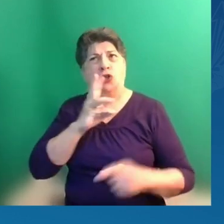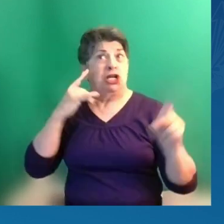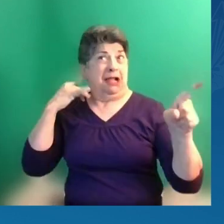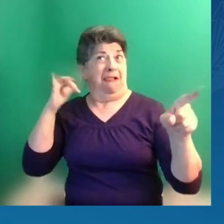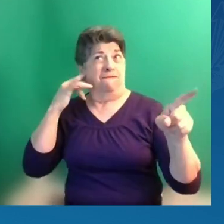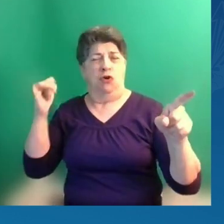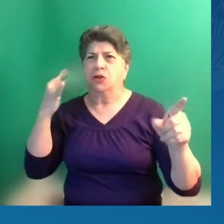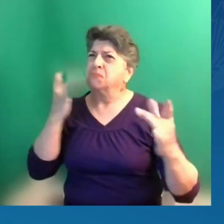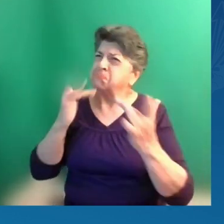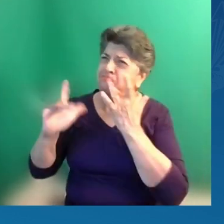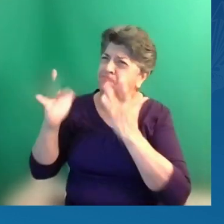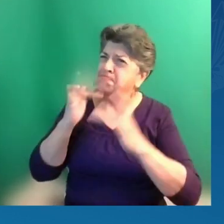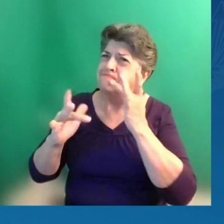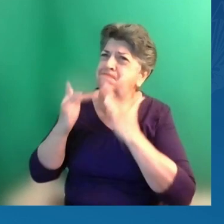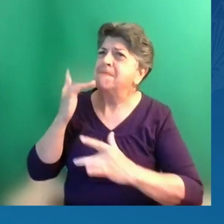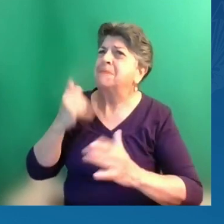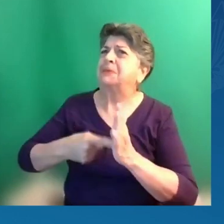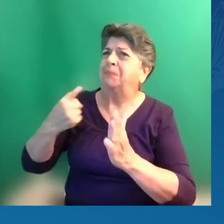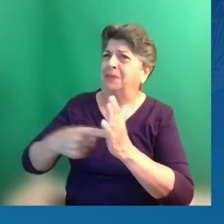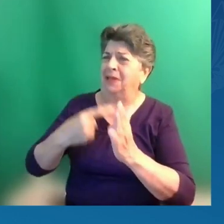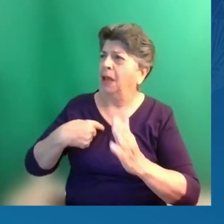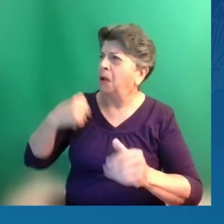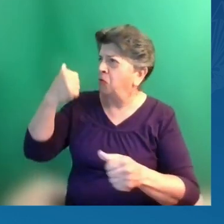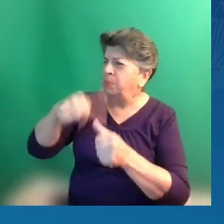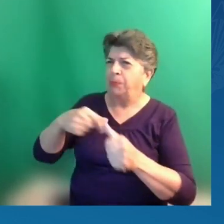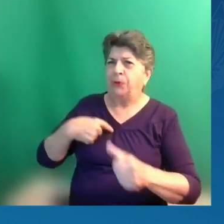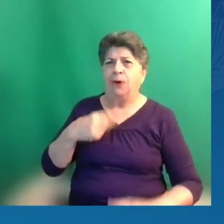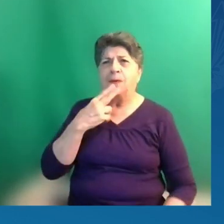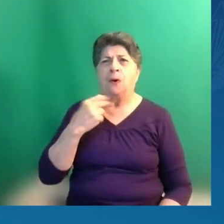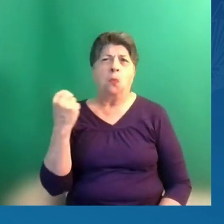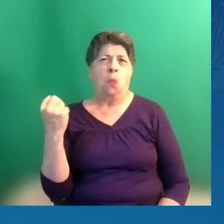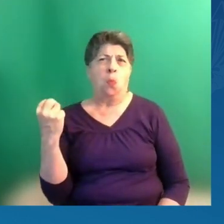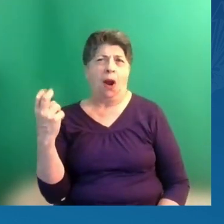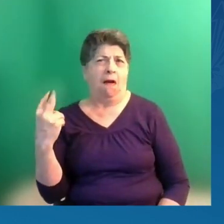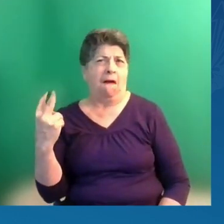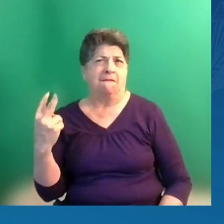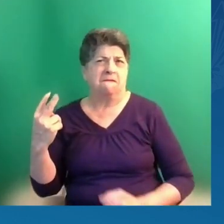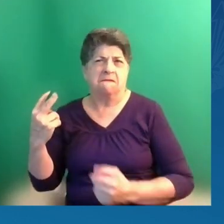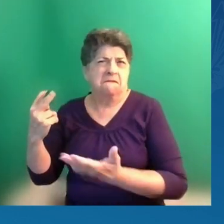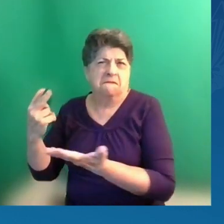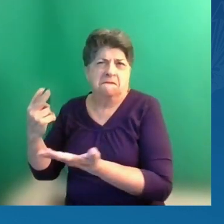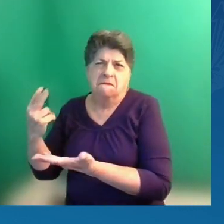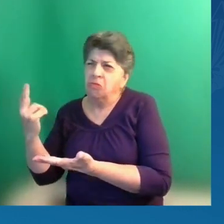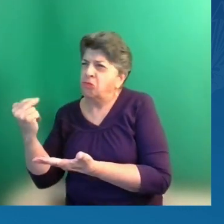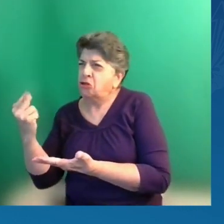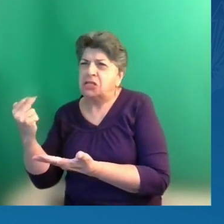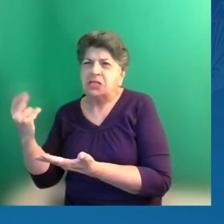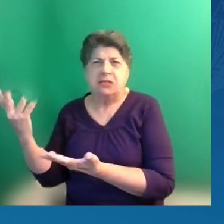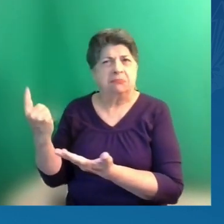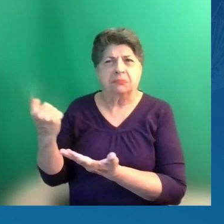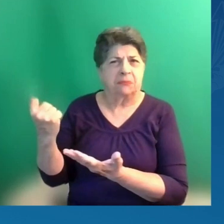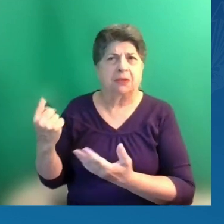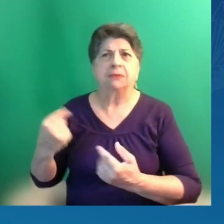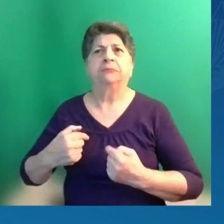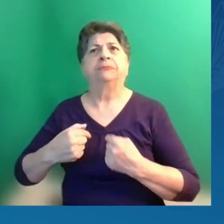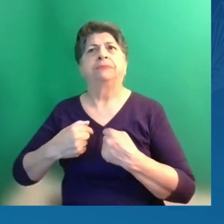in middle school, about that age -- 13 -- when we experienced an extreme drought in California.